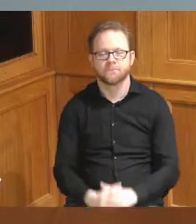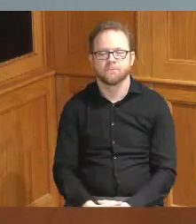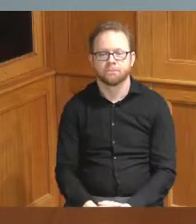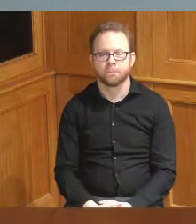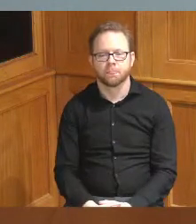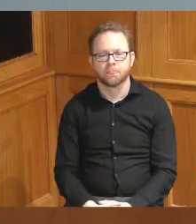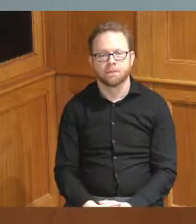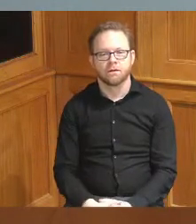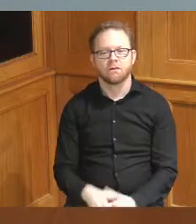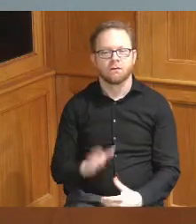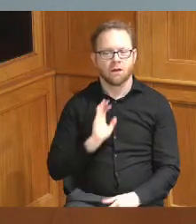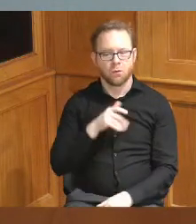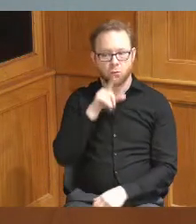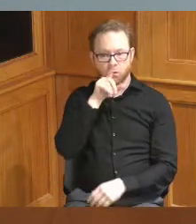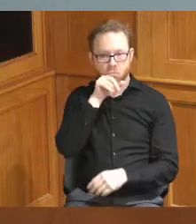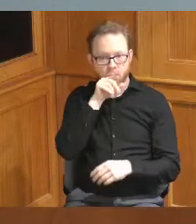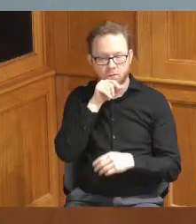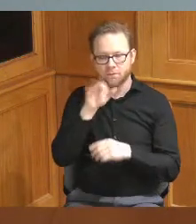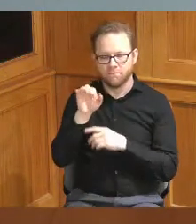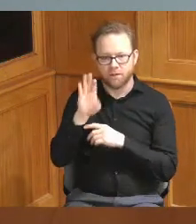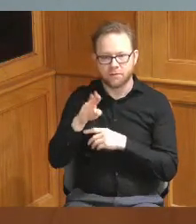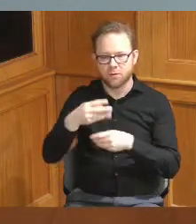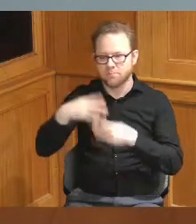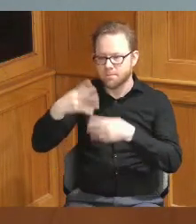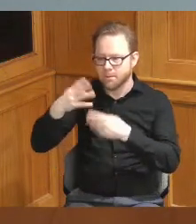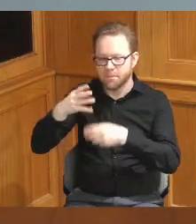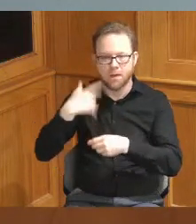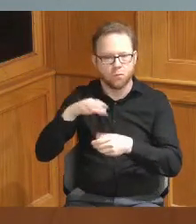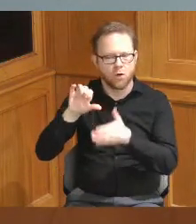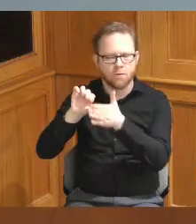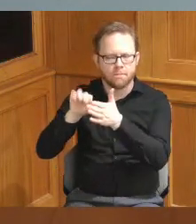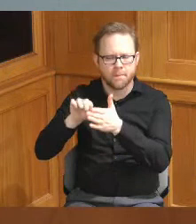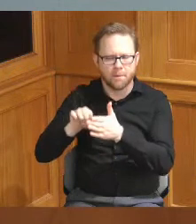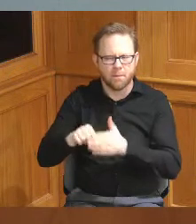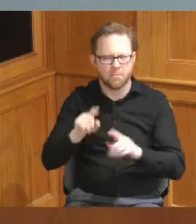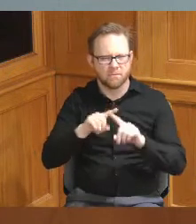on our Twitter feed and Facebook feed we are doing a highlight of different staff each day